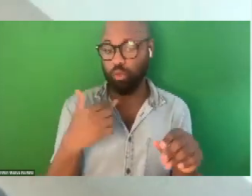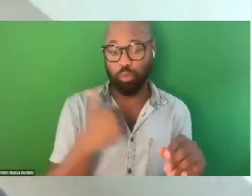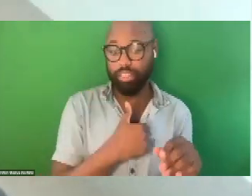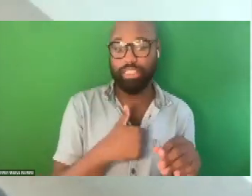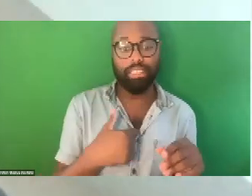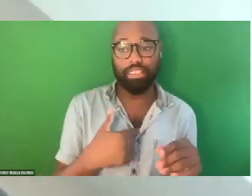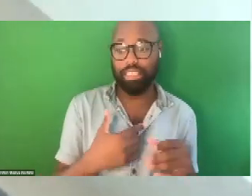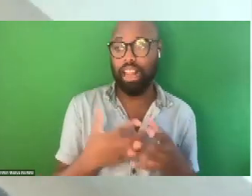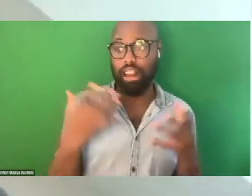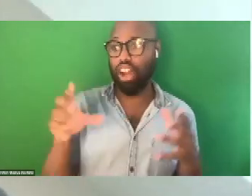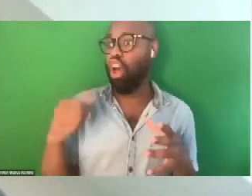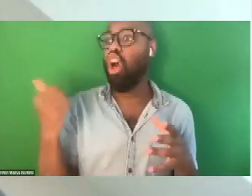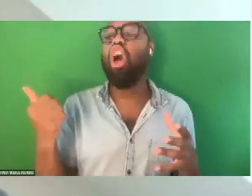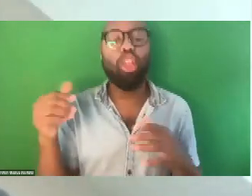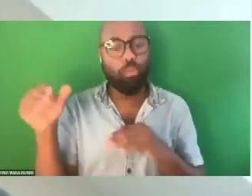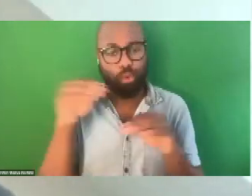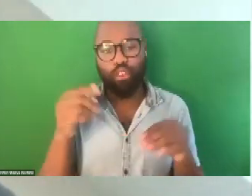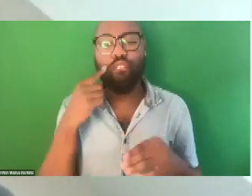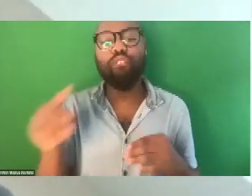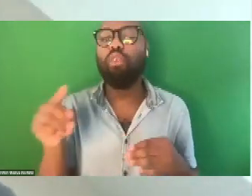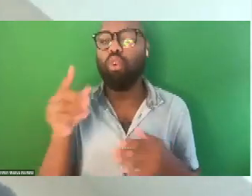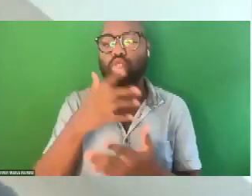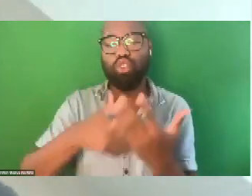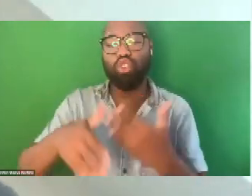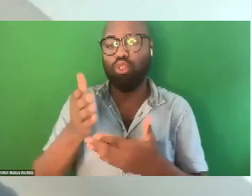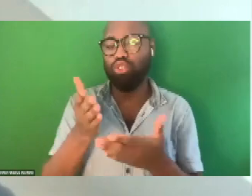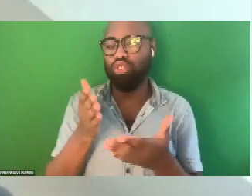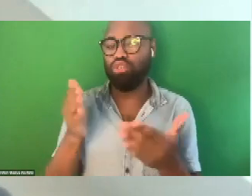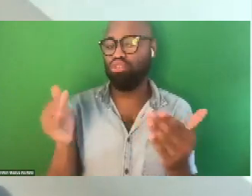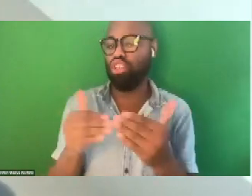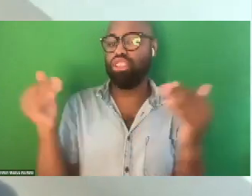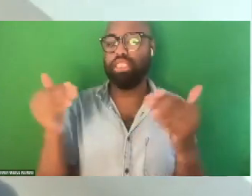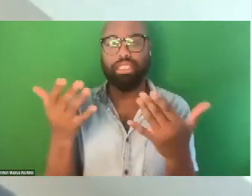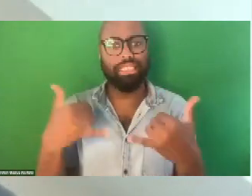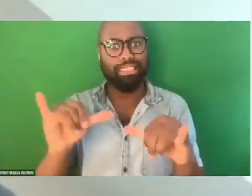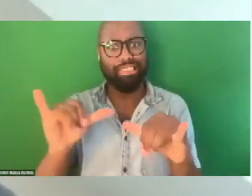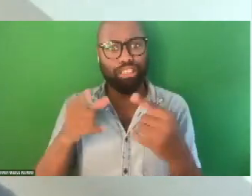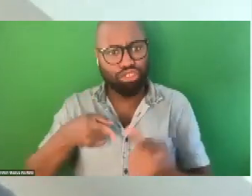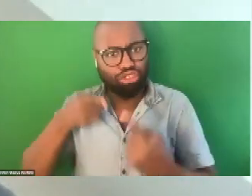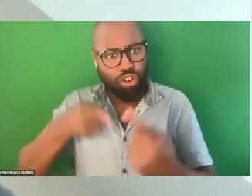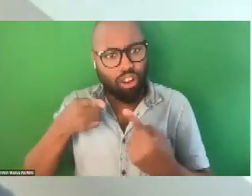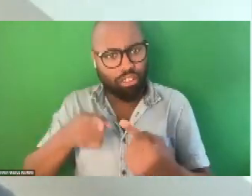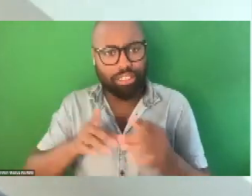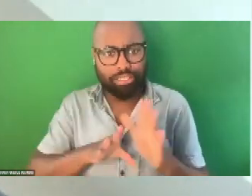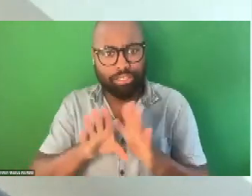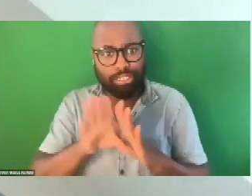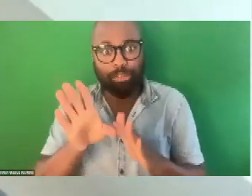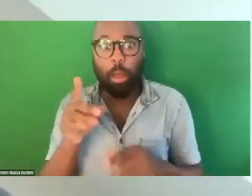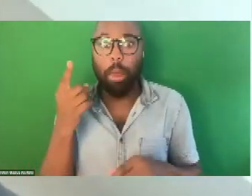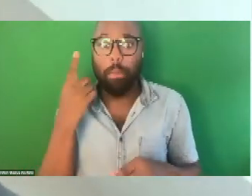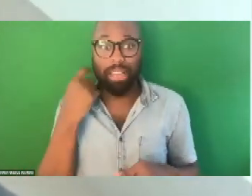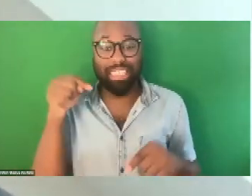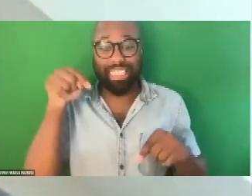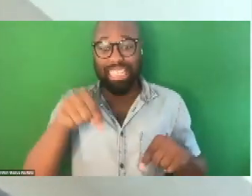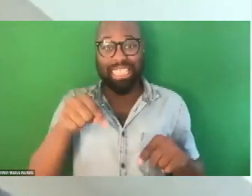social justice are still struggling to develop. Because this is where the future is going as Silvia was articulating.